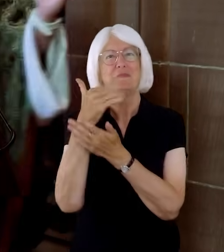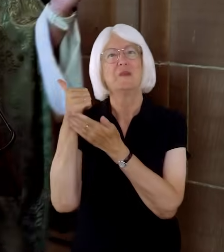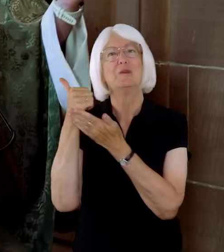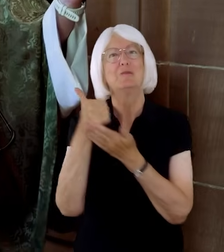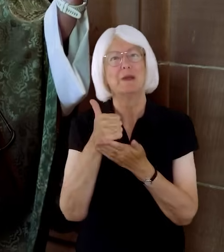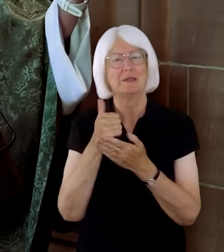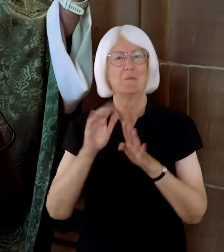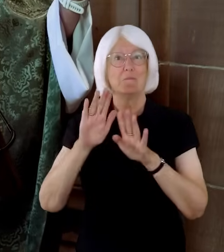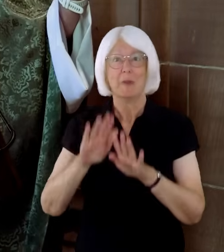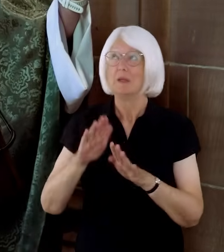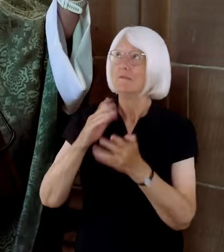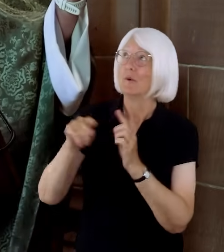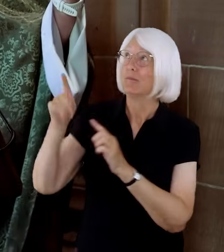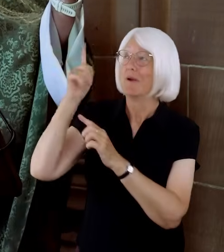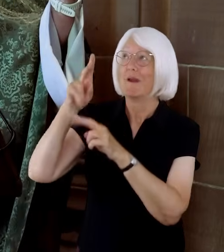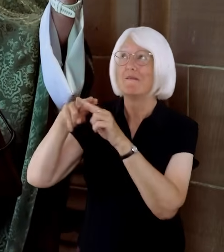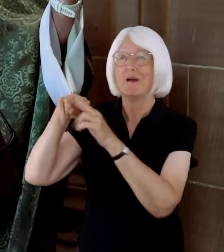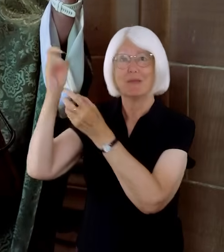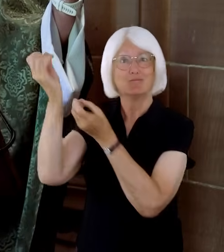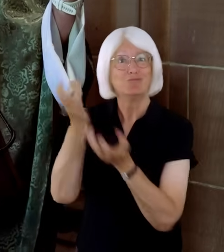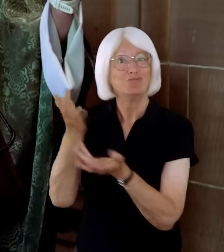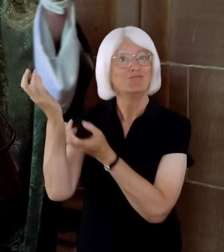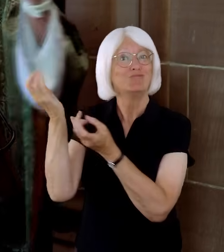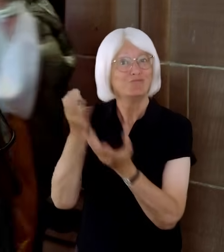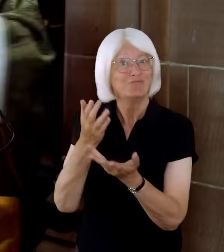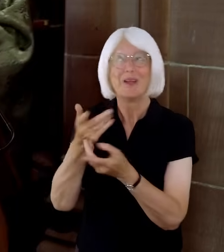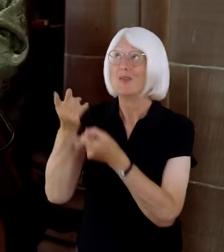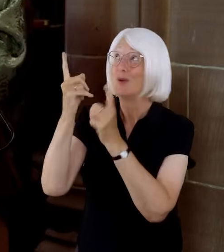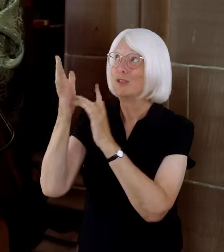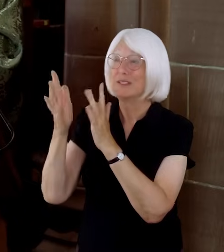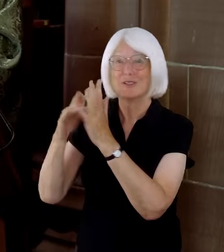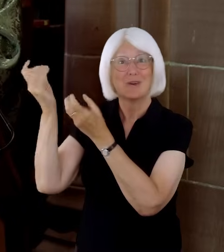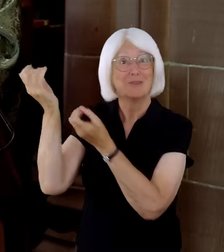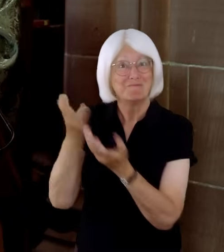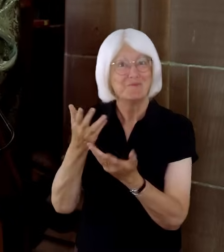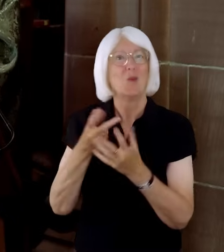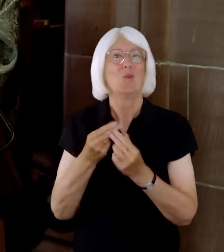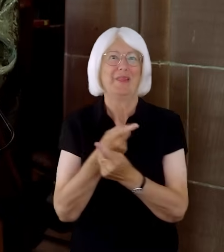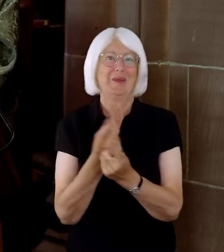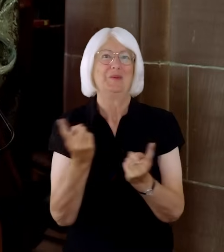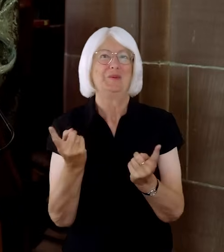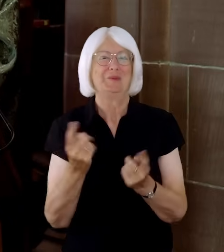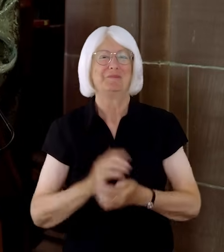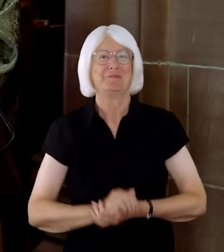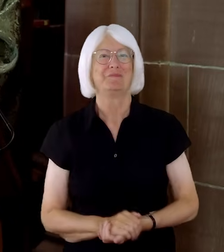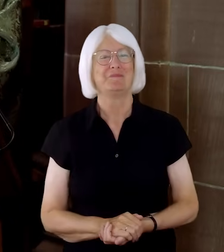Grace, mercy and peace from God our Father and the Lord Jesus Christ be with you.